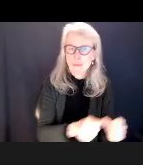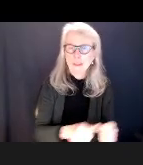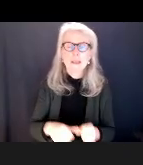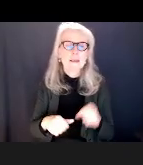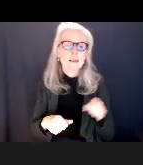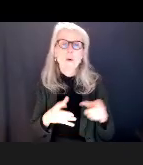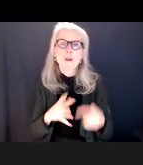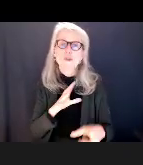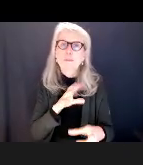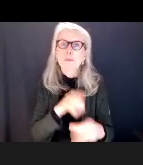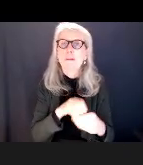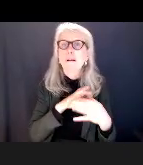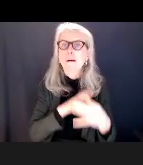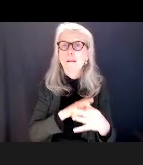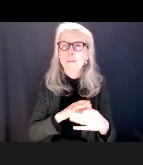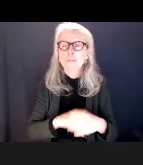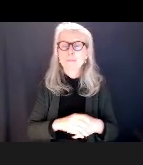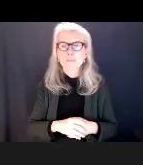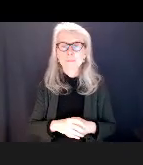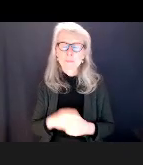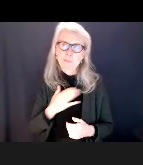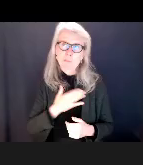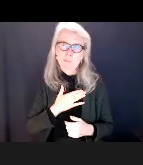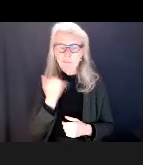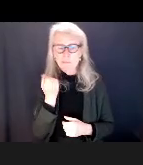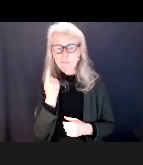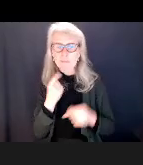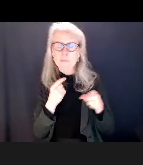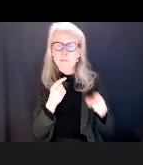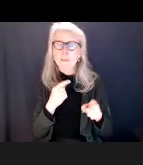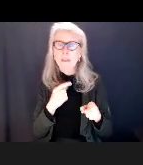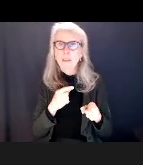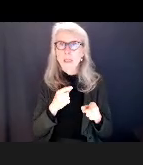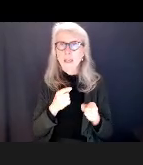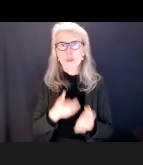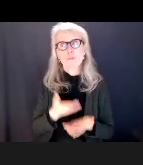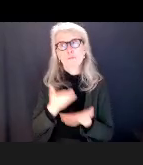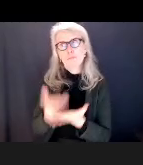from my understanding is that the person will prove how much support they're going to need. So